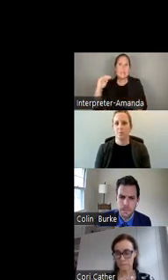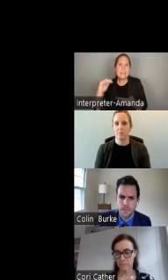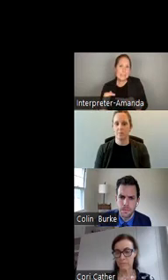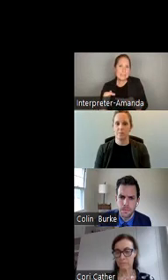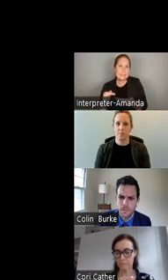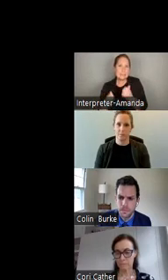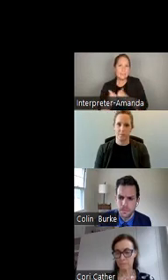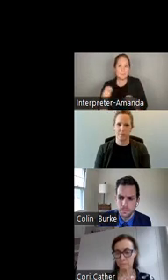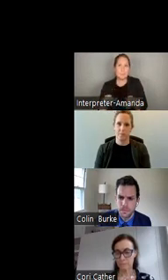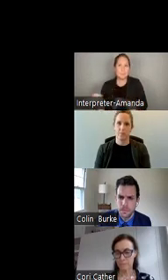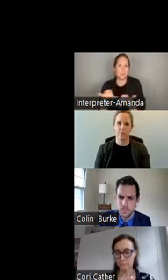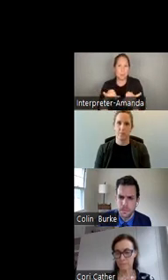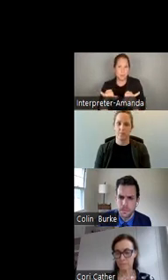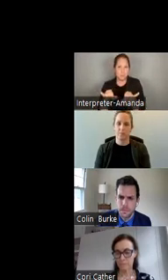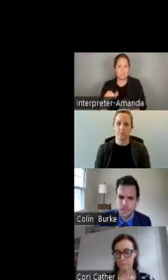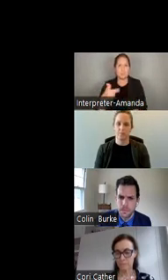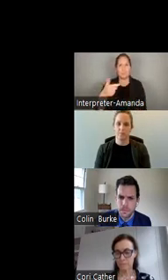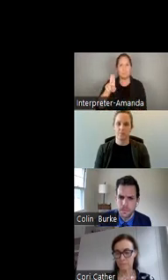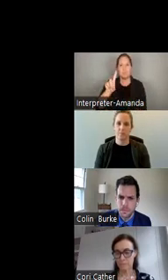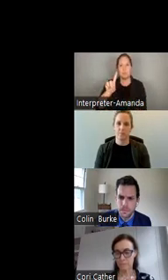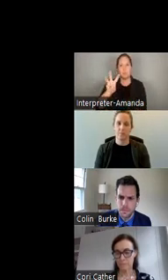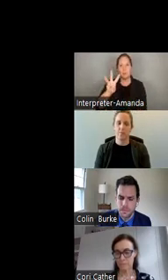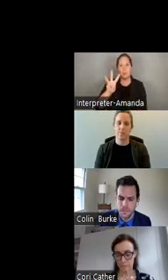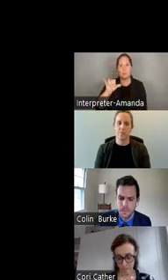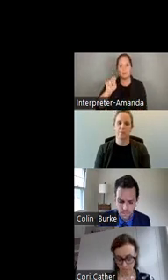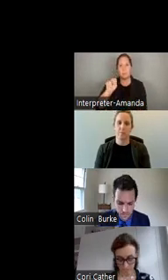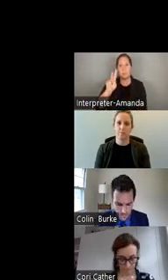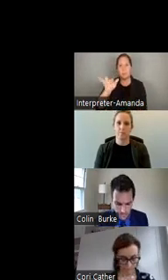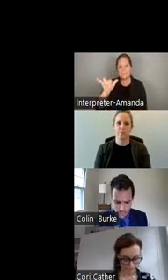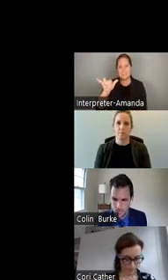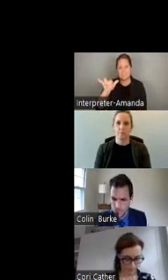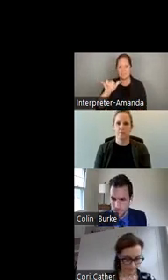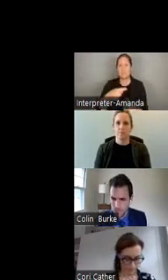researcher from Germany published a really excellent 2021 meta-analysis of 39 different